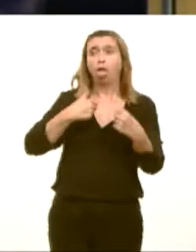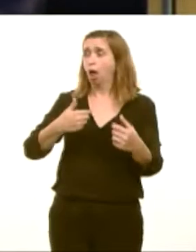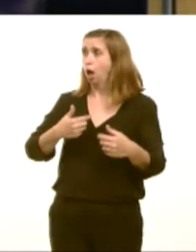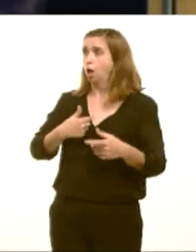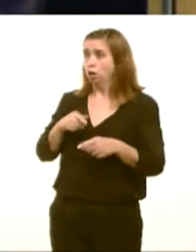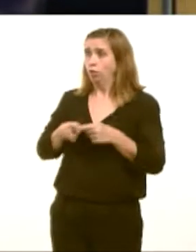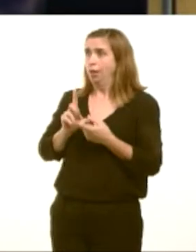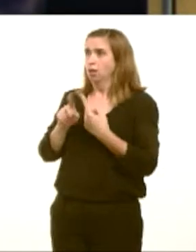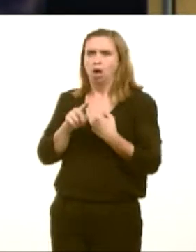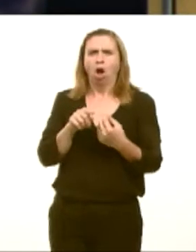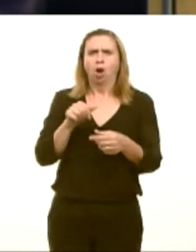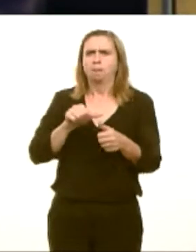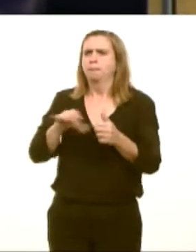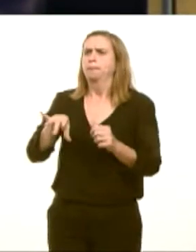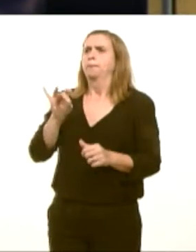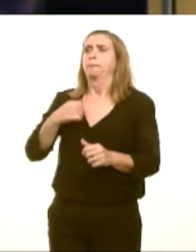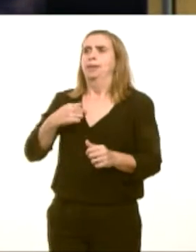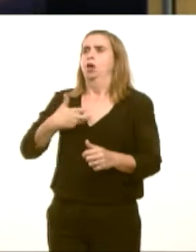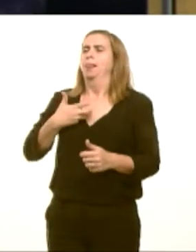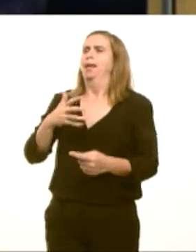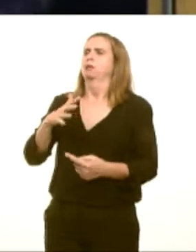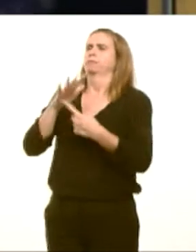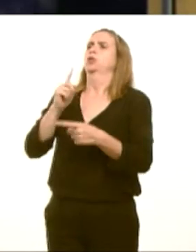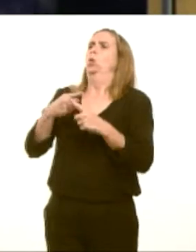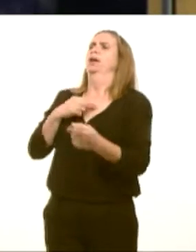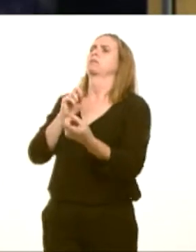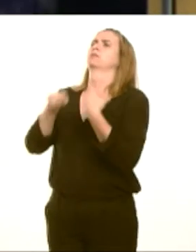had prioritised my complaint because I was an Assembly Member.